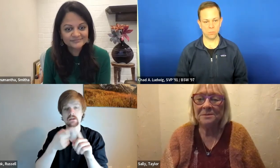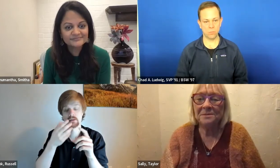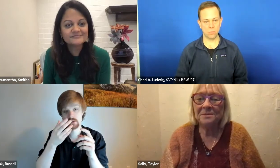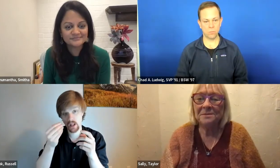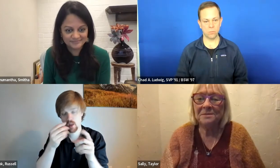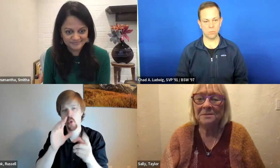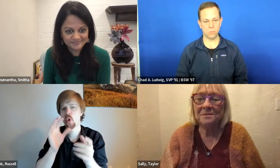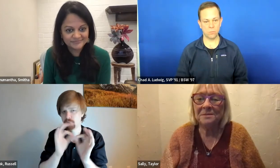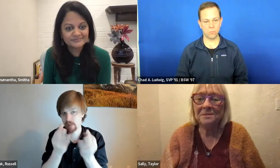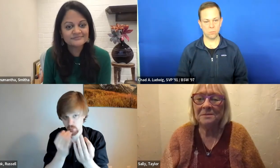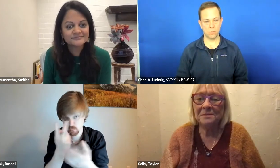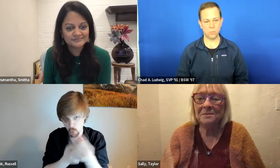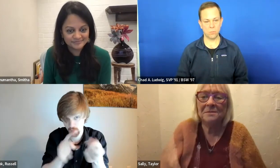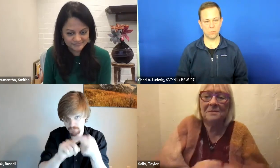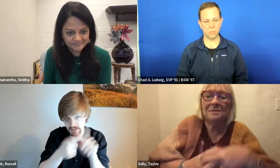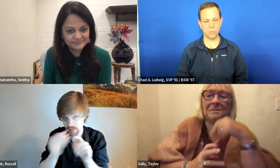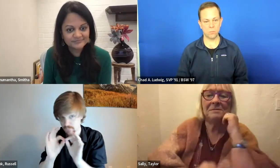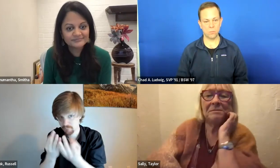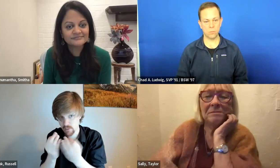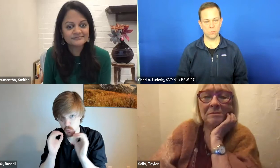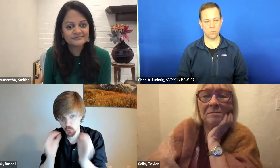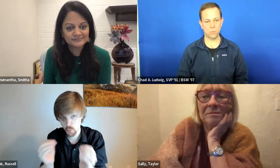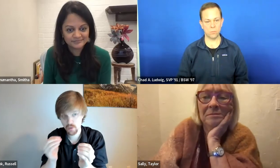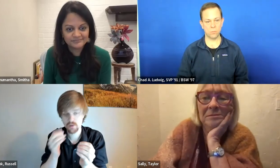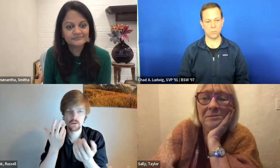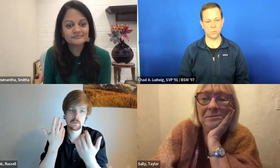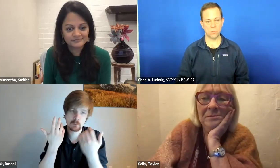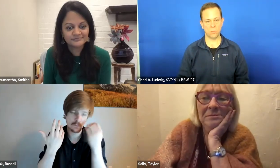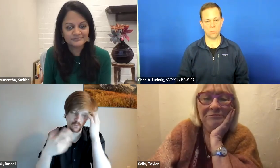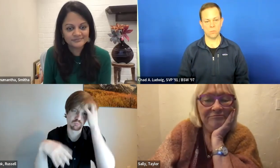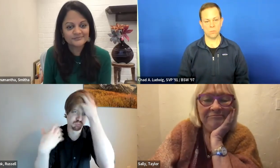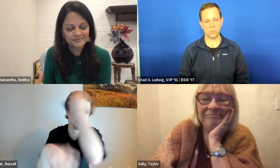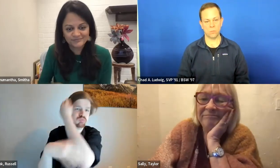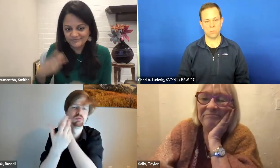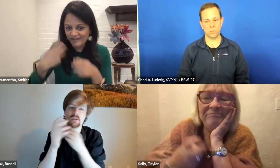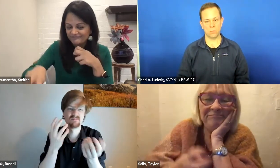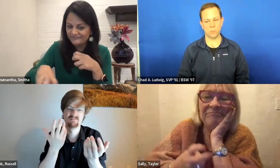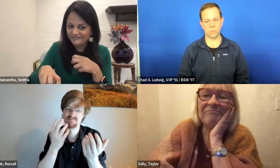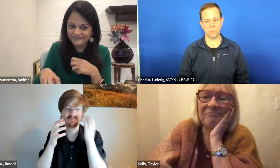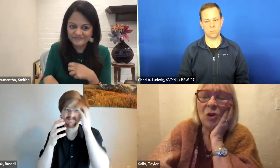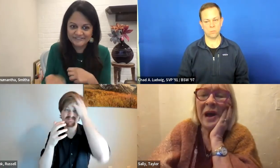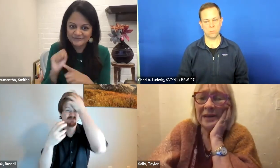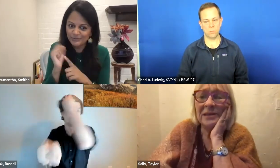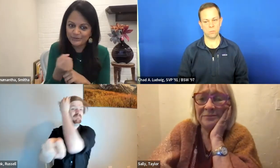There are no specific places for Deaf dementia patients, and the resources for Deaf caregivers